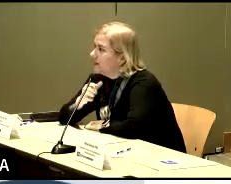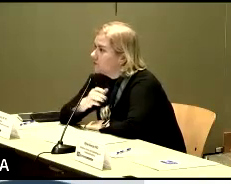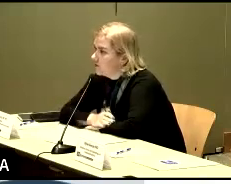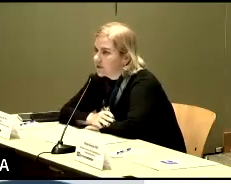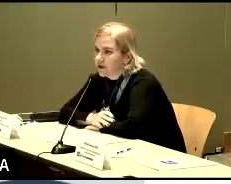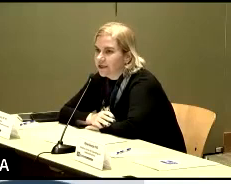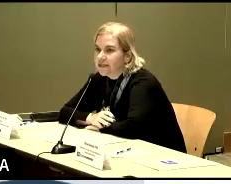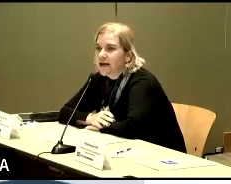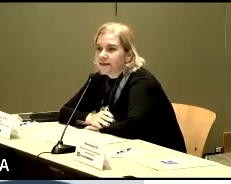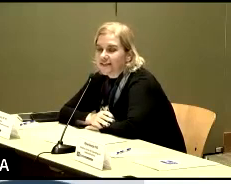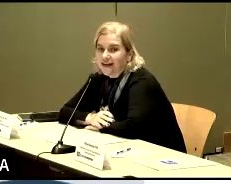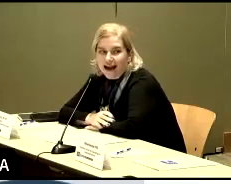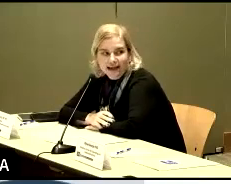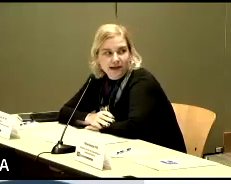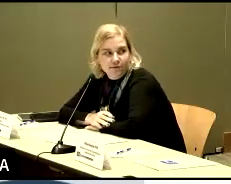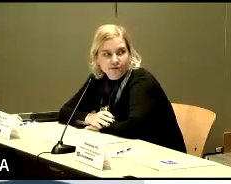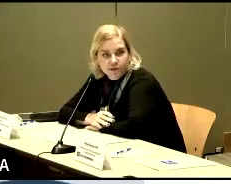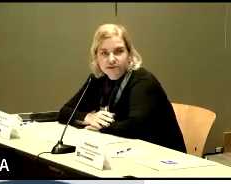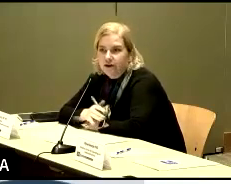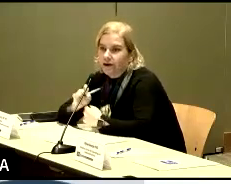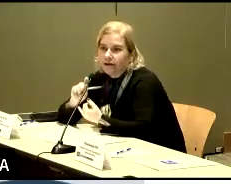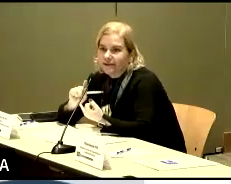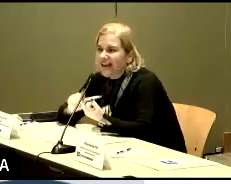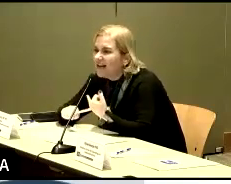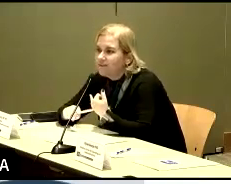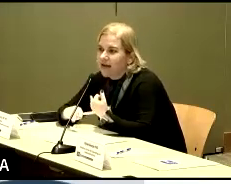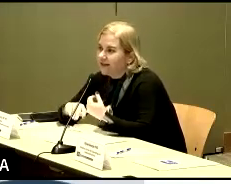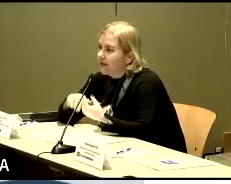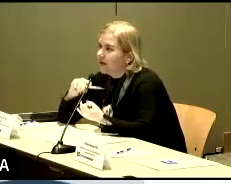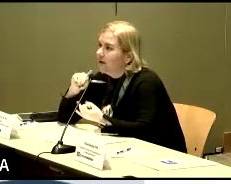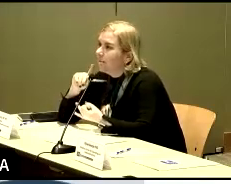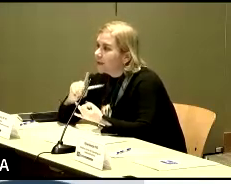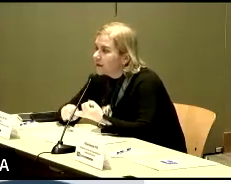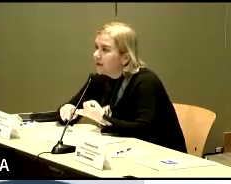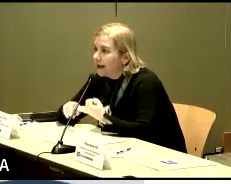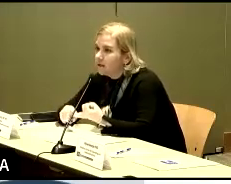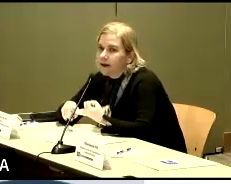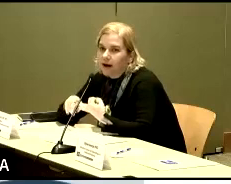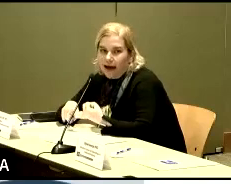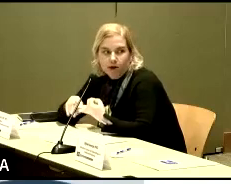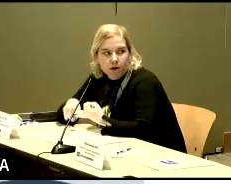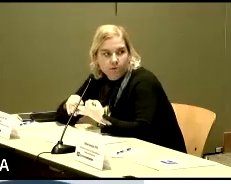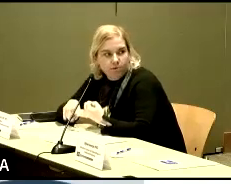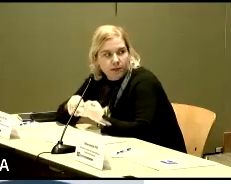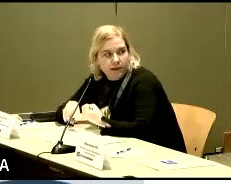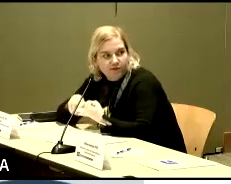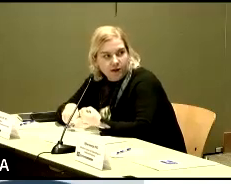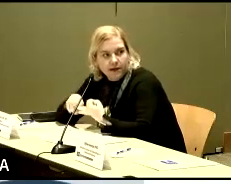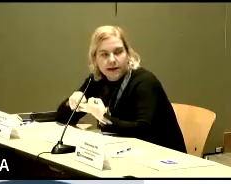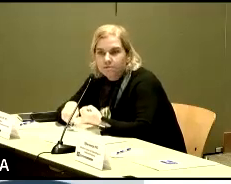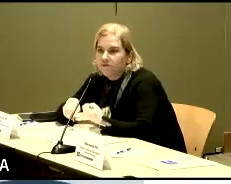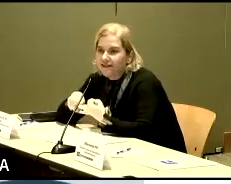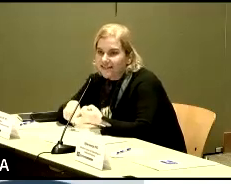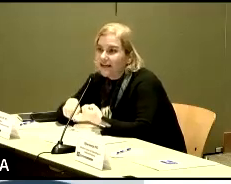And within the Injury Center, we have three priority areas that clearly touch and contribute